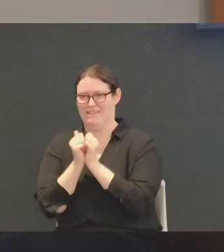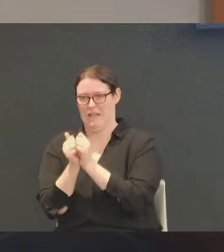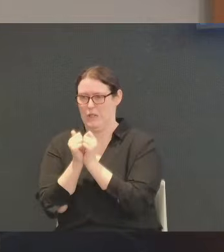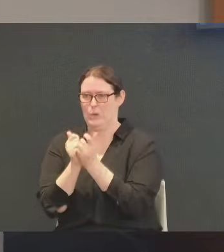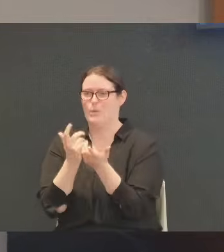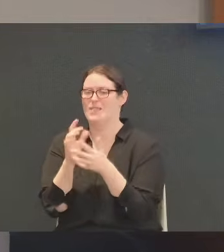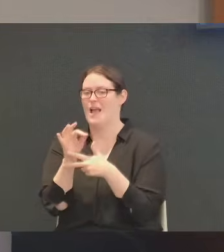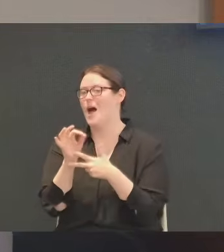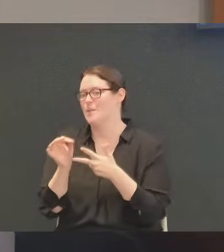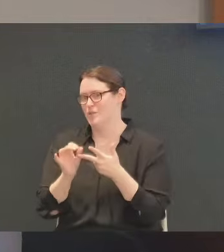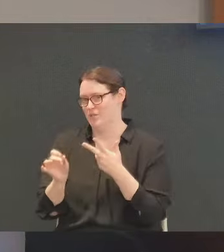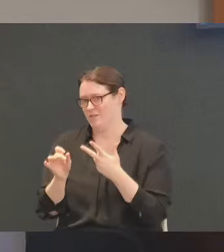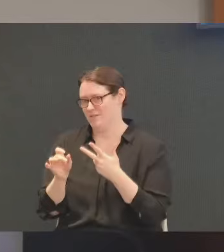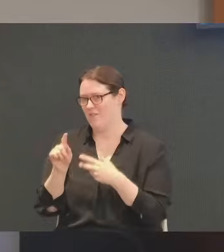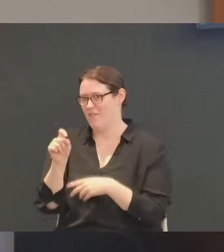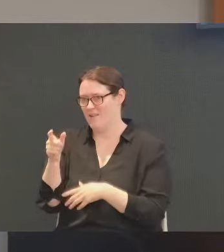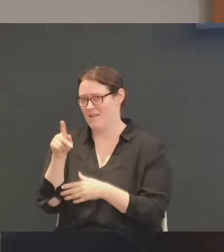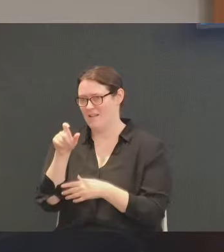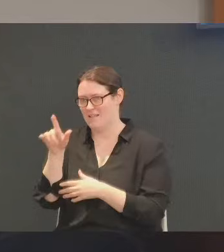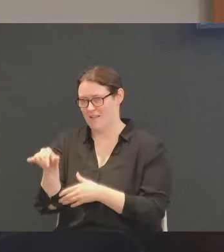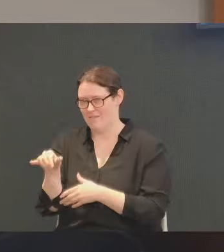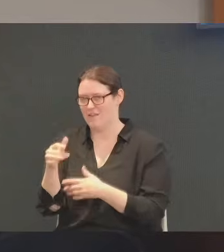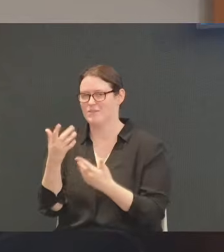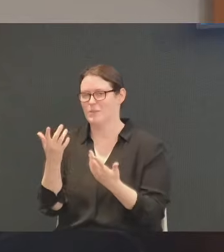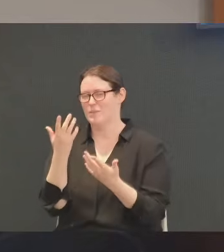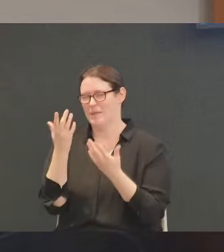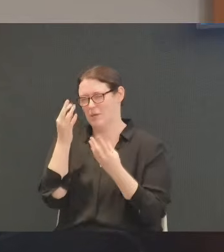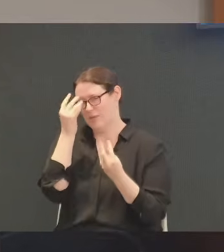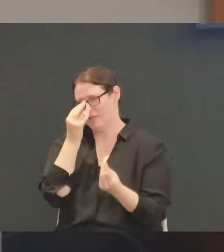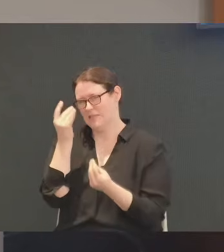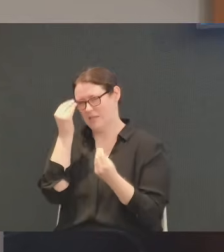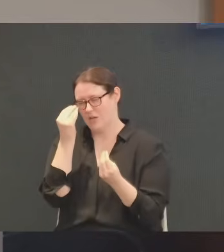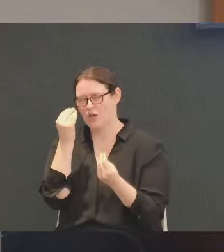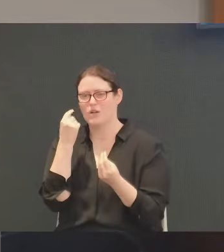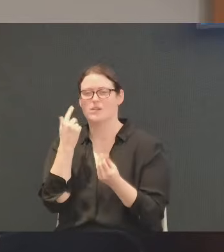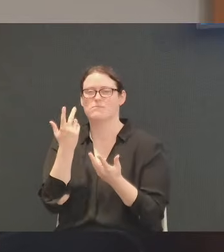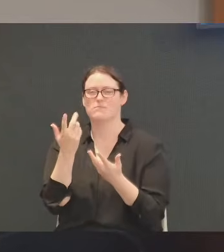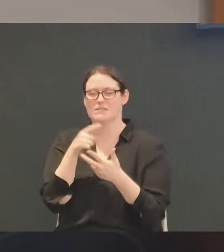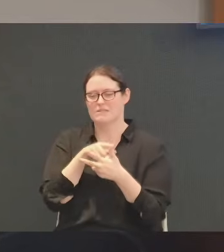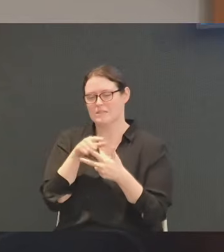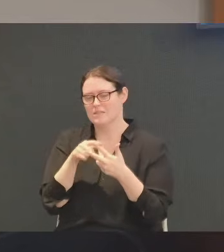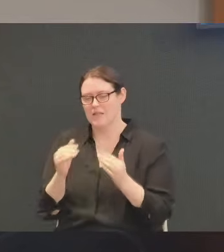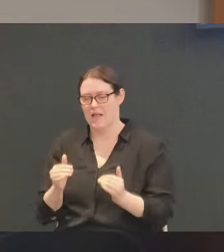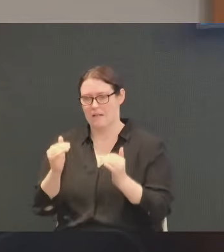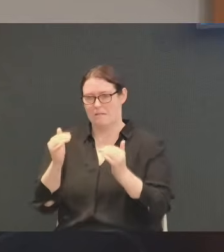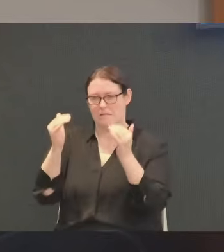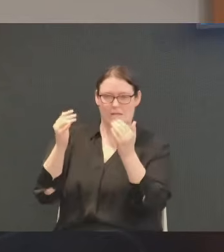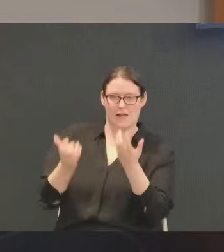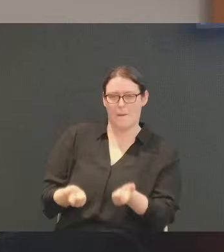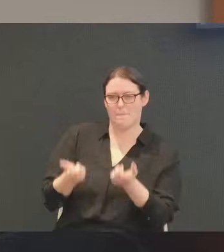options that the Board may wish to consider as it contemplates what level of a property tax levy to